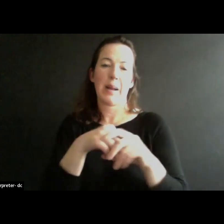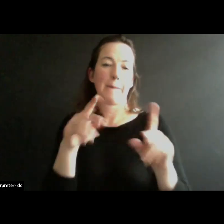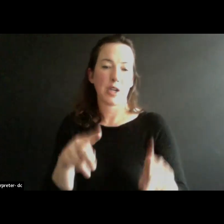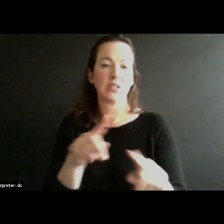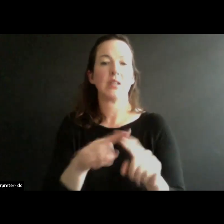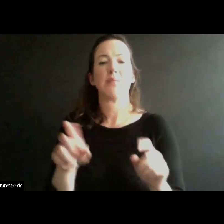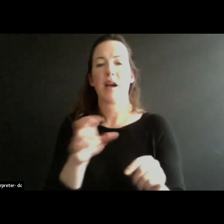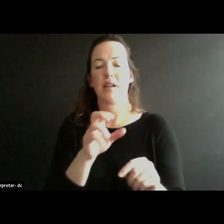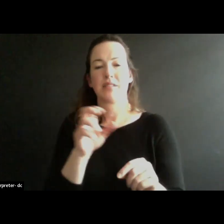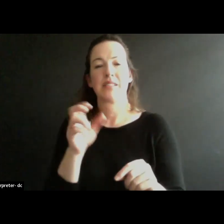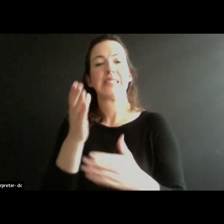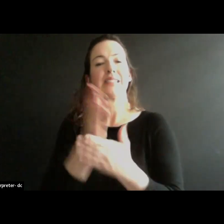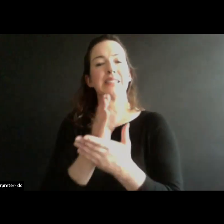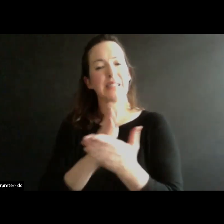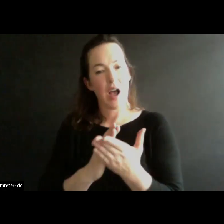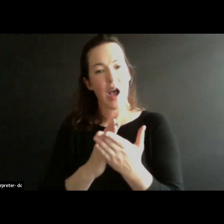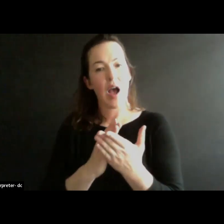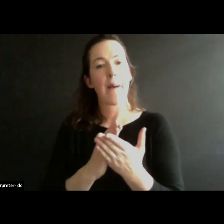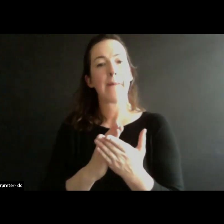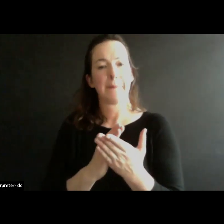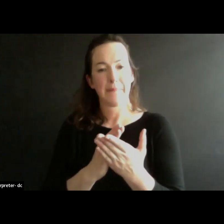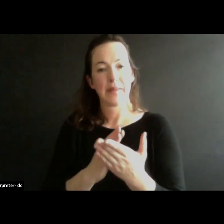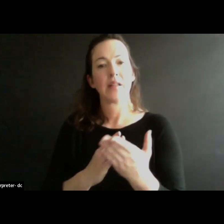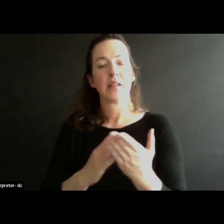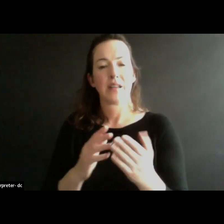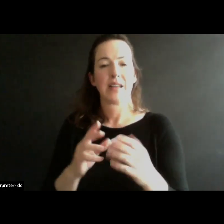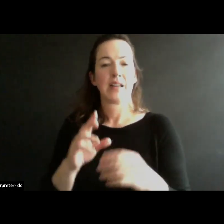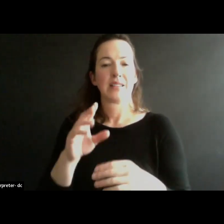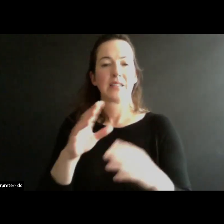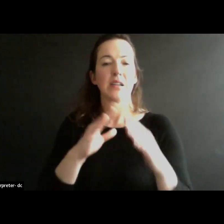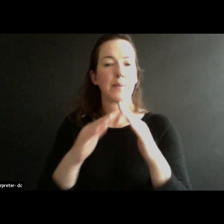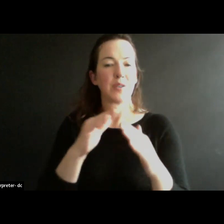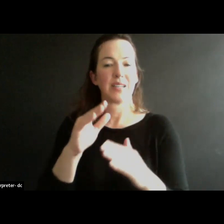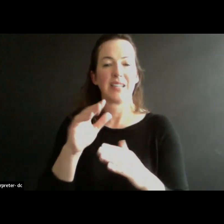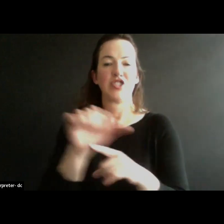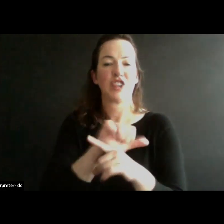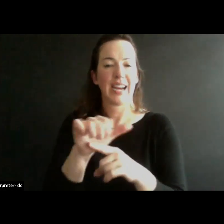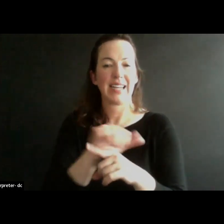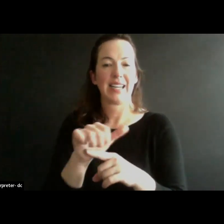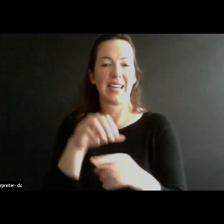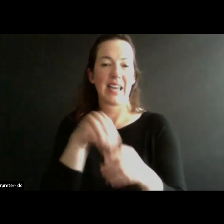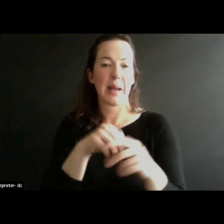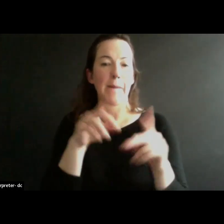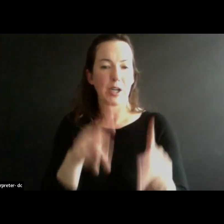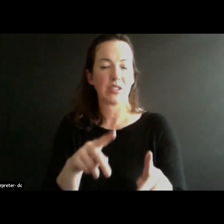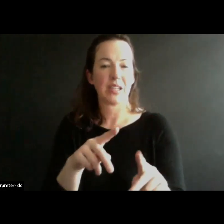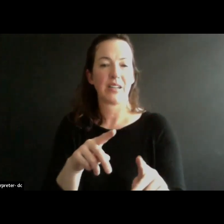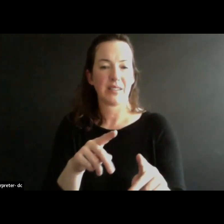to do some community digital. Nursery skills, trainings in person, the majority surprisingly